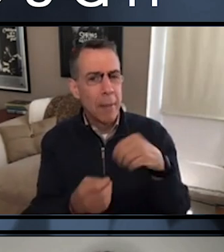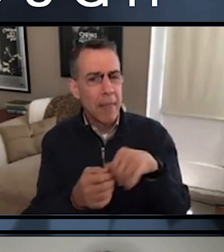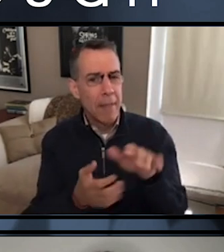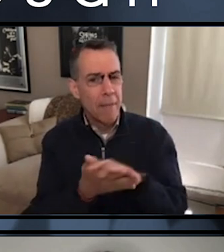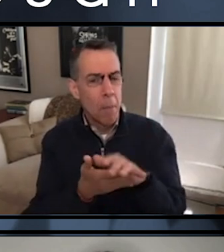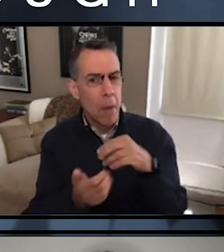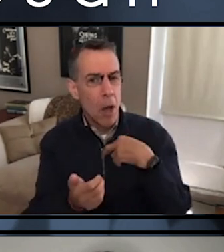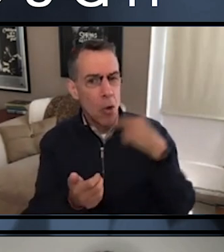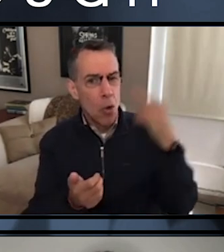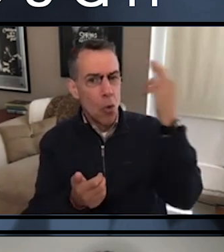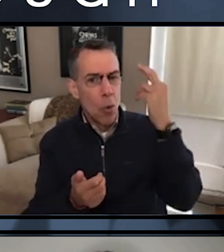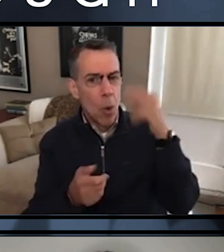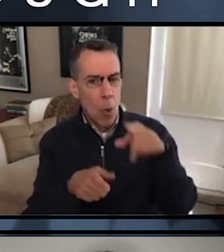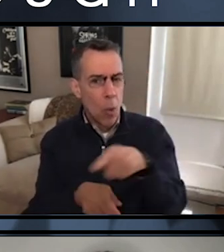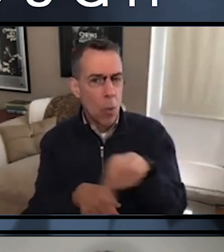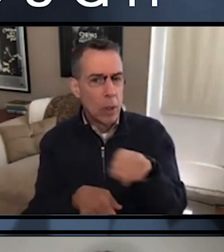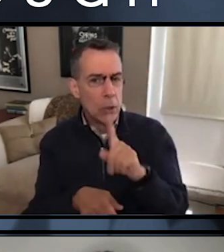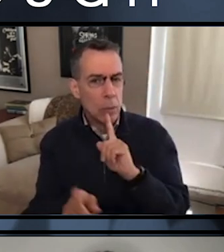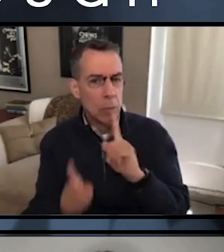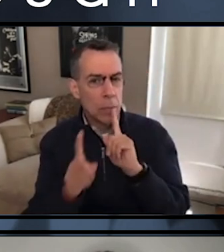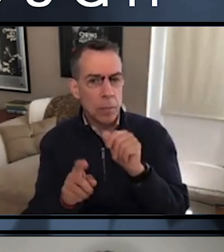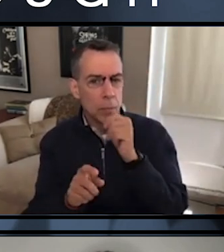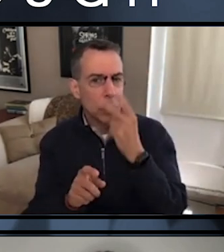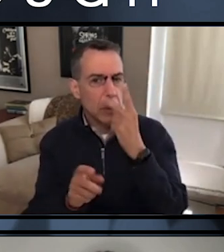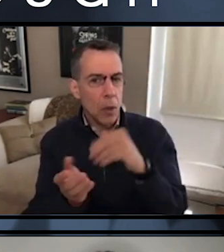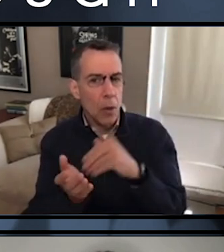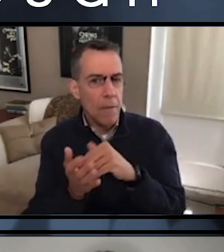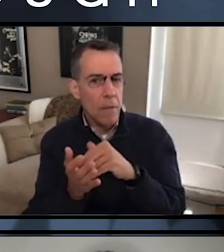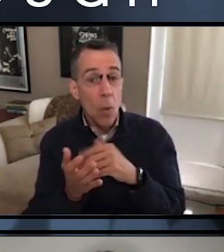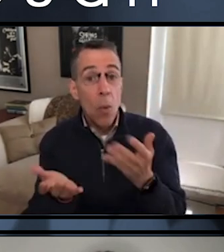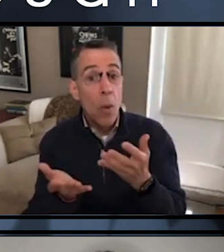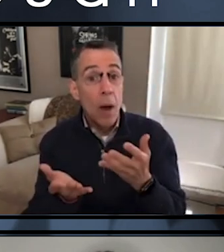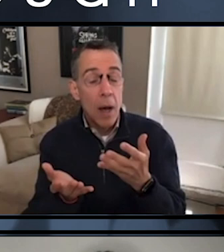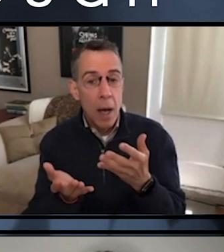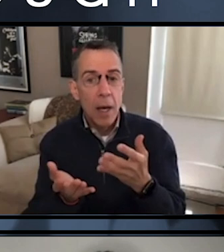we're speaking about it, that you don't see often, which is tenderness between